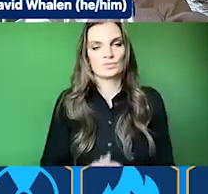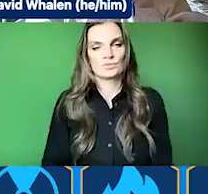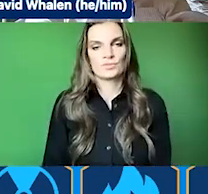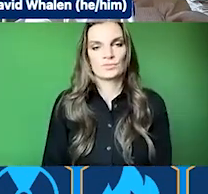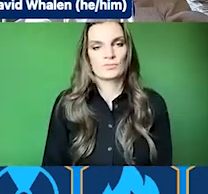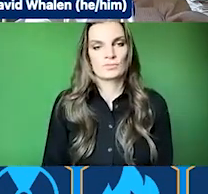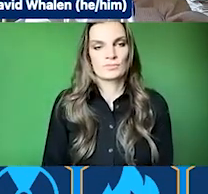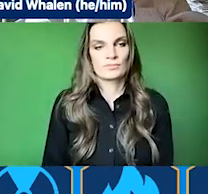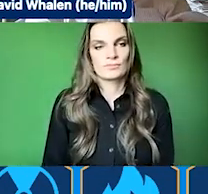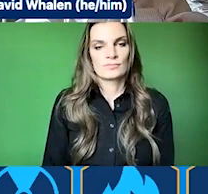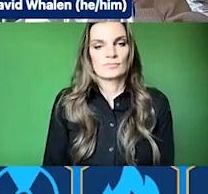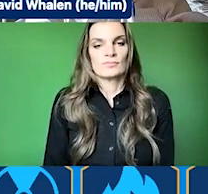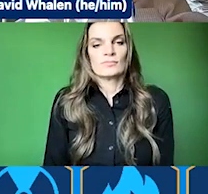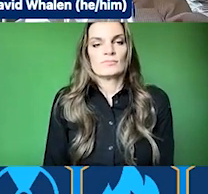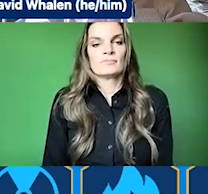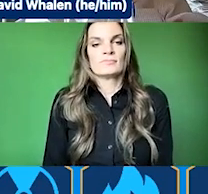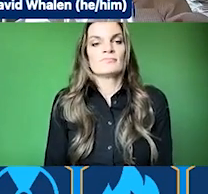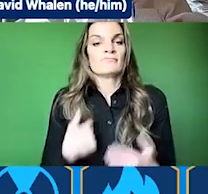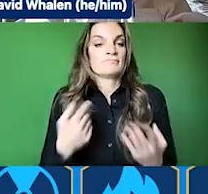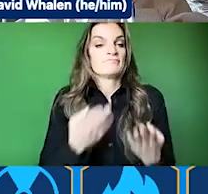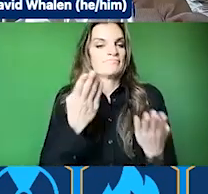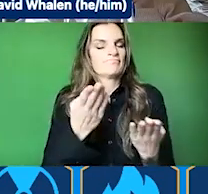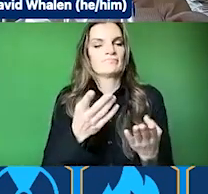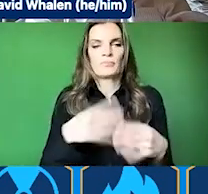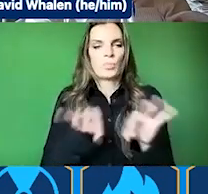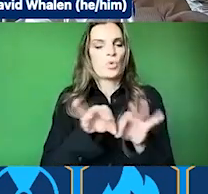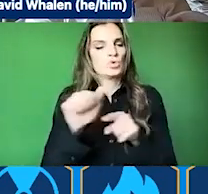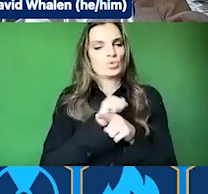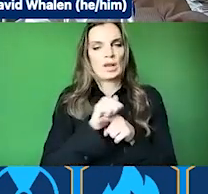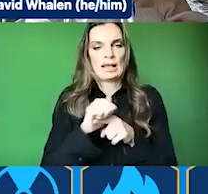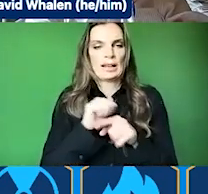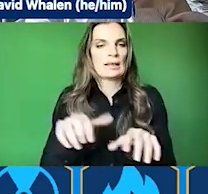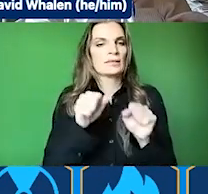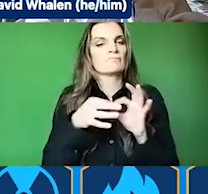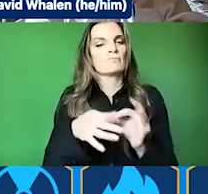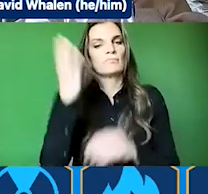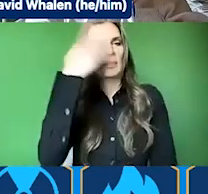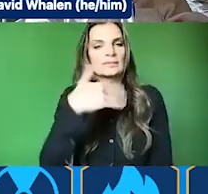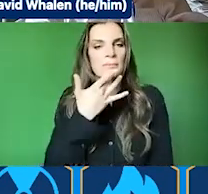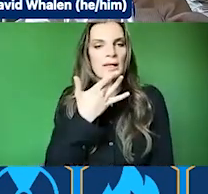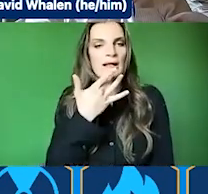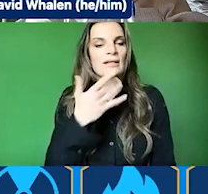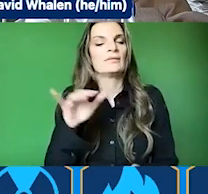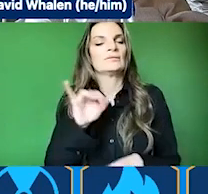absolutely recommend provide trainings on implicit bias and ableism. And as those are two